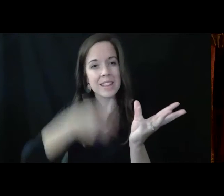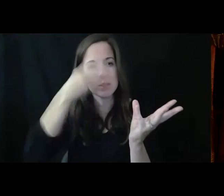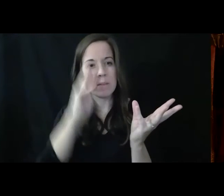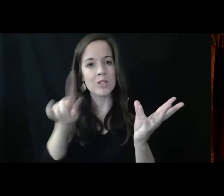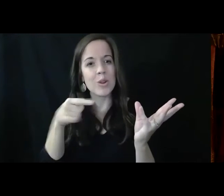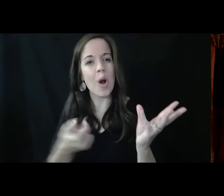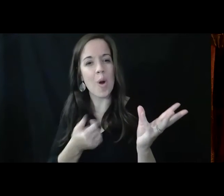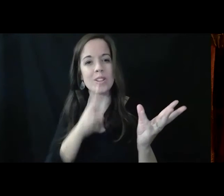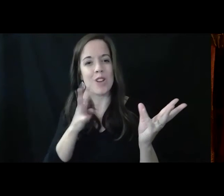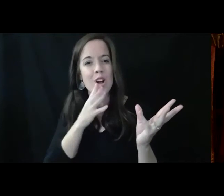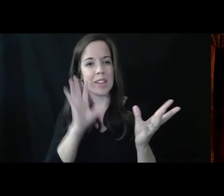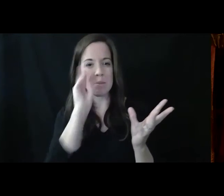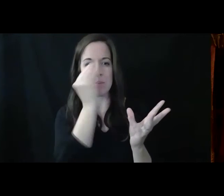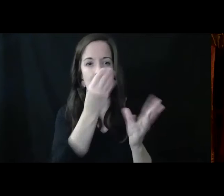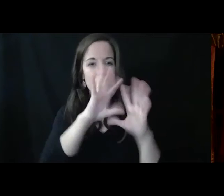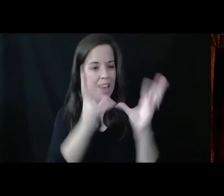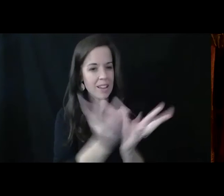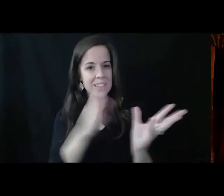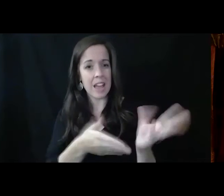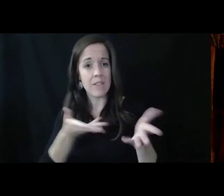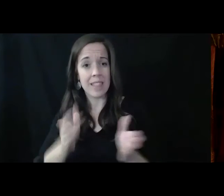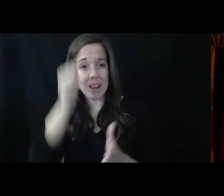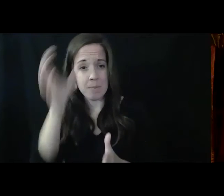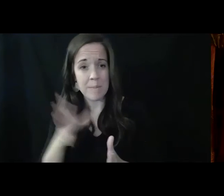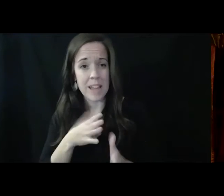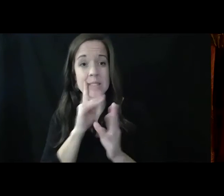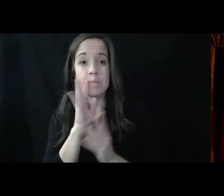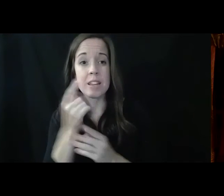never let a man speak for you or call you // what he wants // I learned that